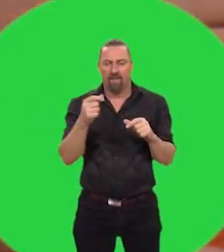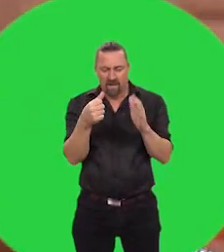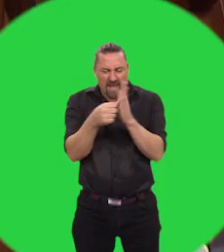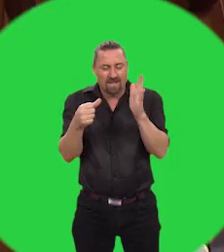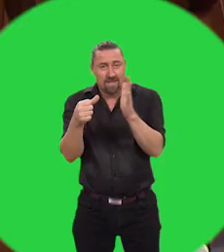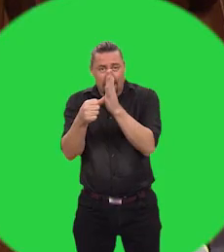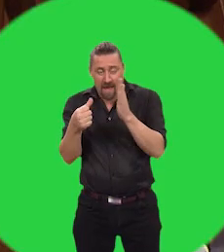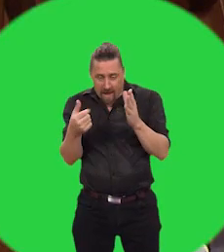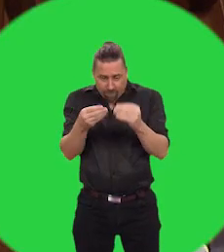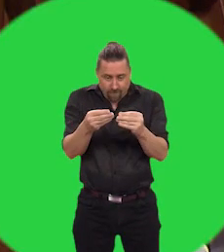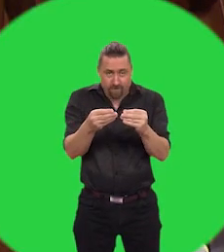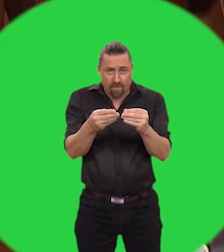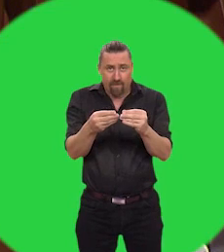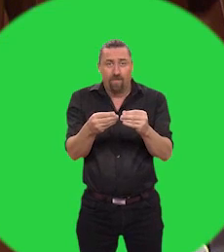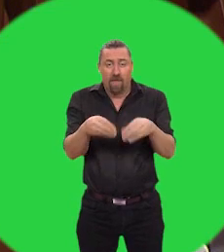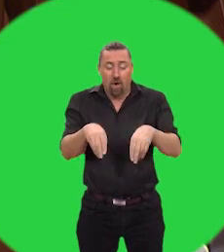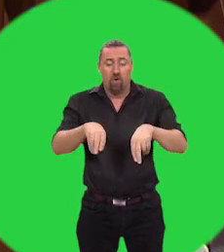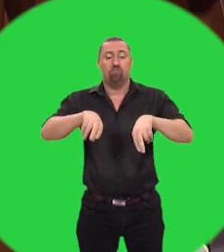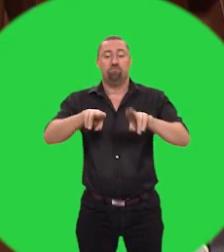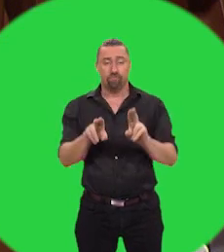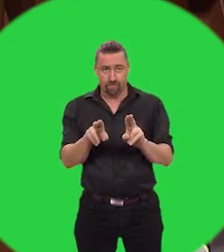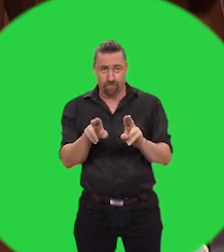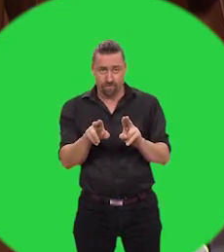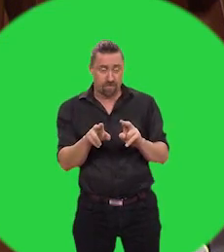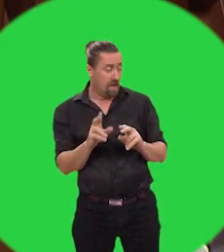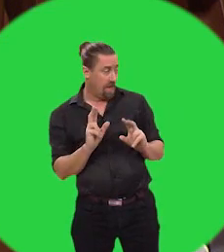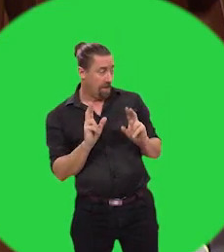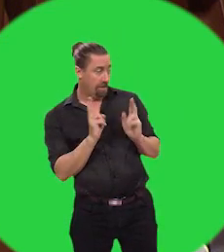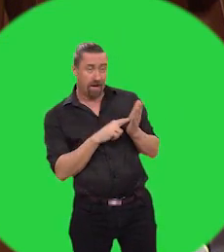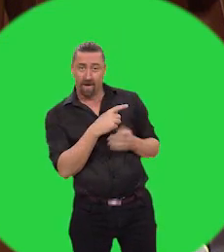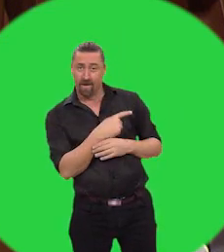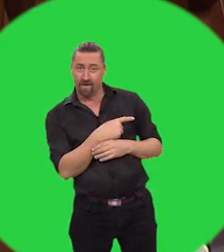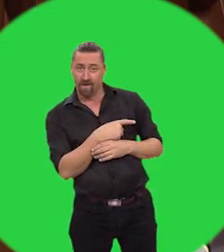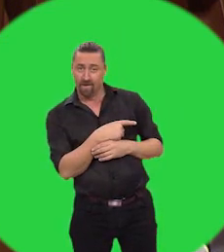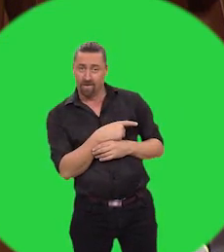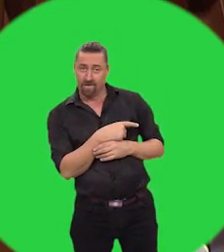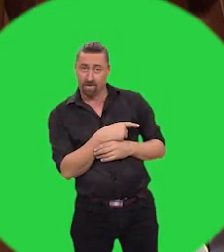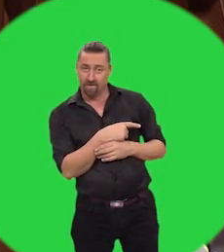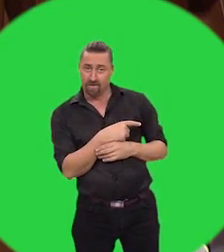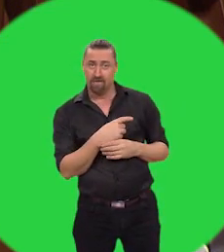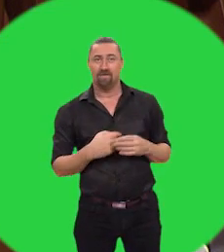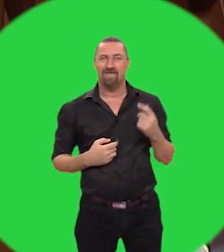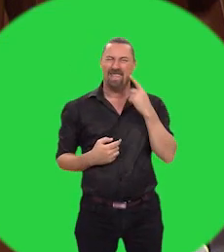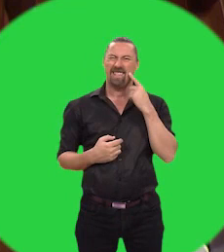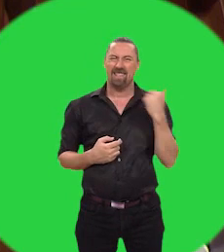and then folding our legs in half, stick them to the back of a cup with a bit of tack just like so.